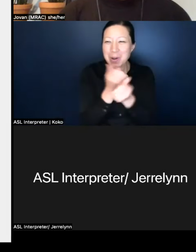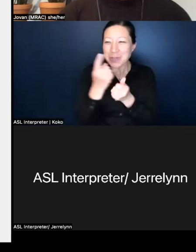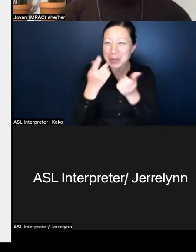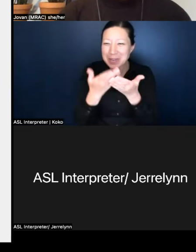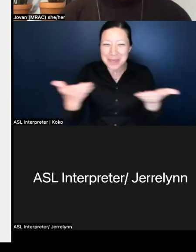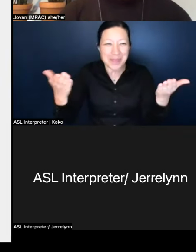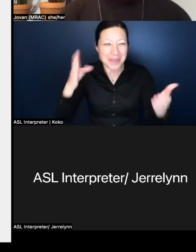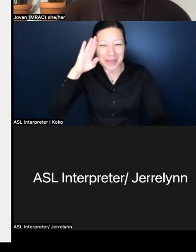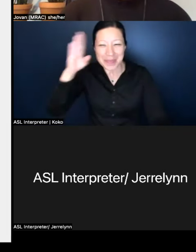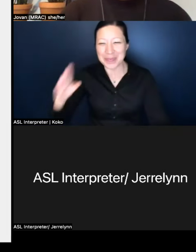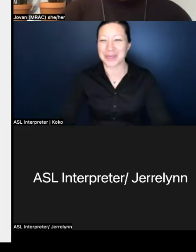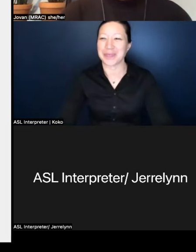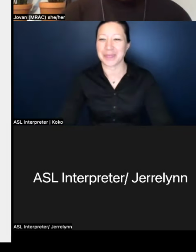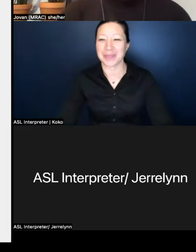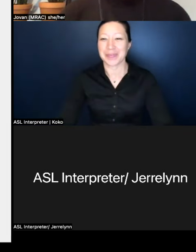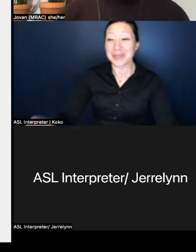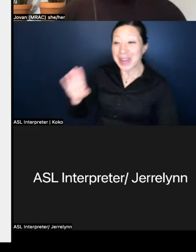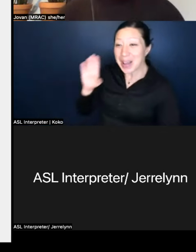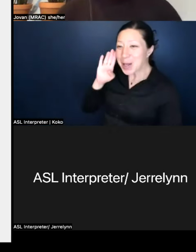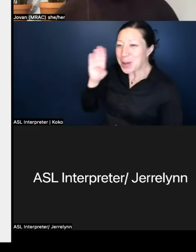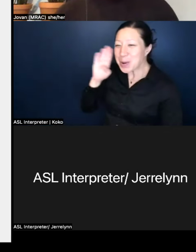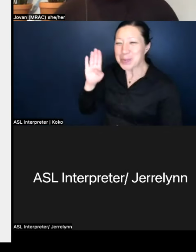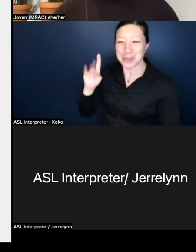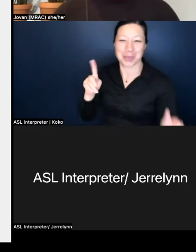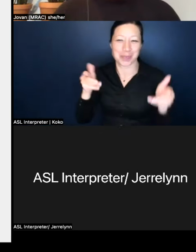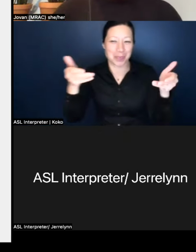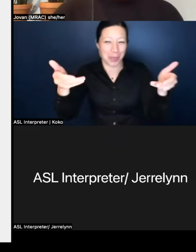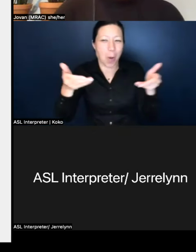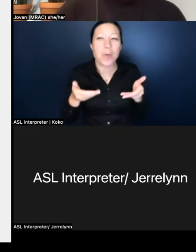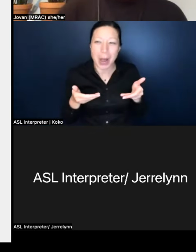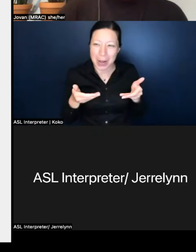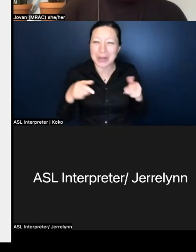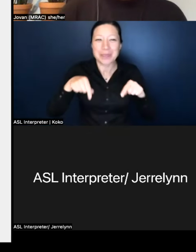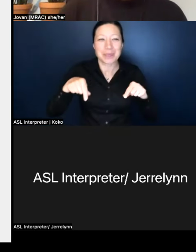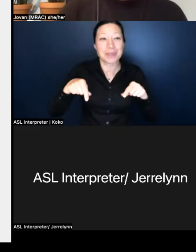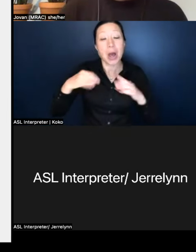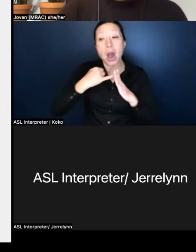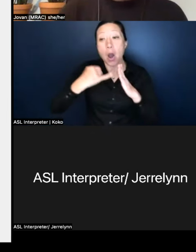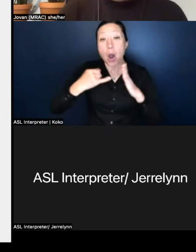[Sam] Hello. Welcome. Welcome to the Artists' Futures info session.